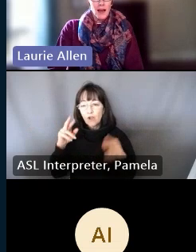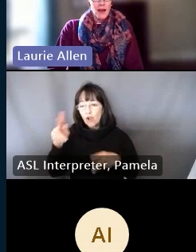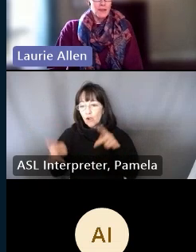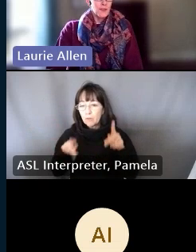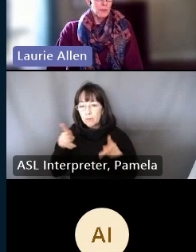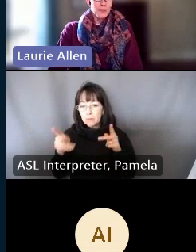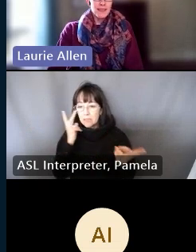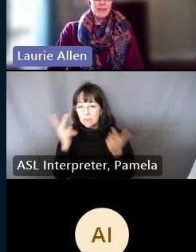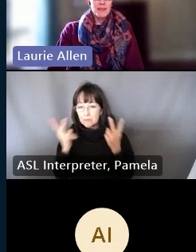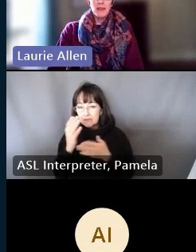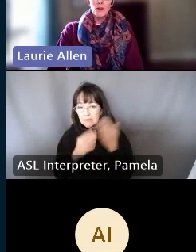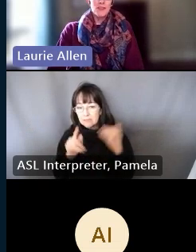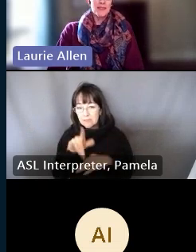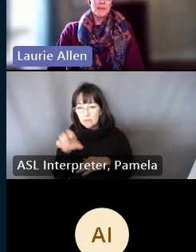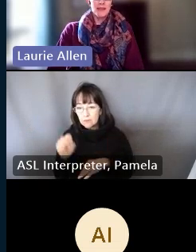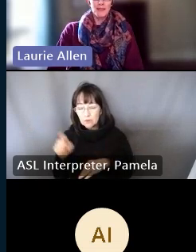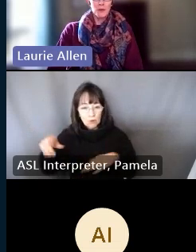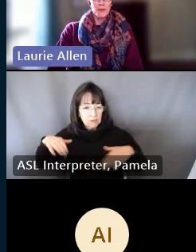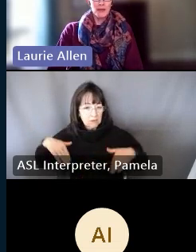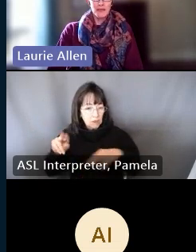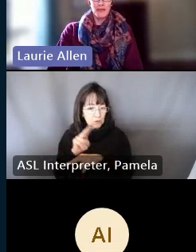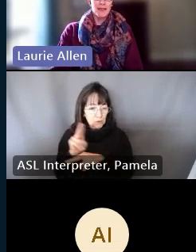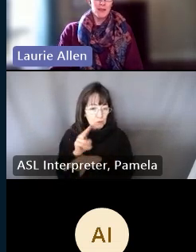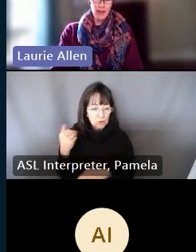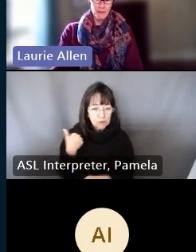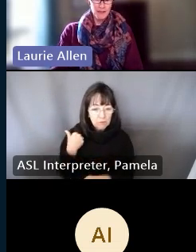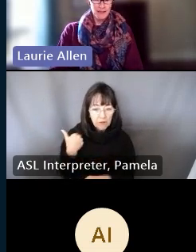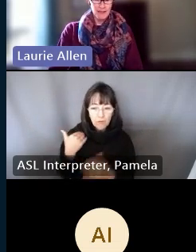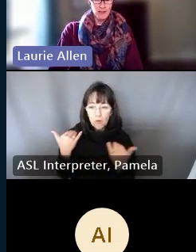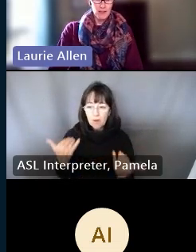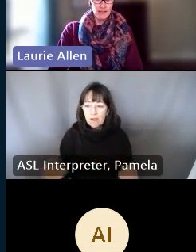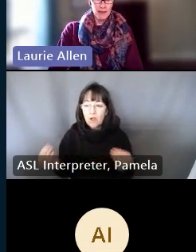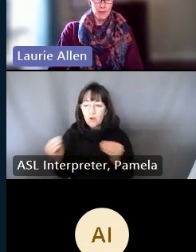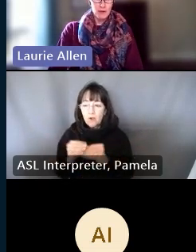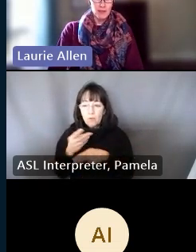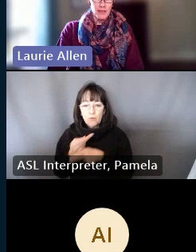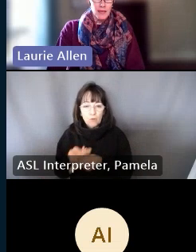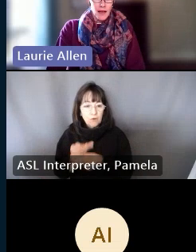to support a disability or just to make us all more productive. I think Live Captions is such a great example.